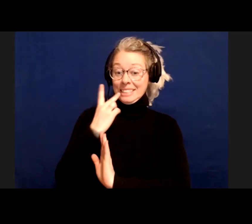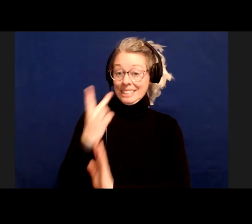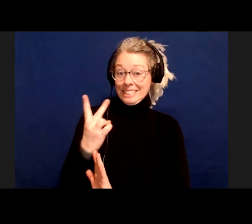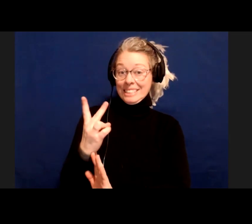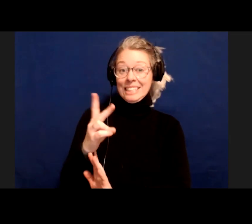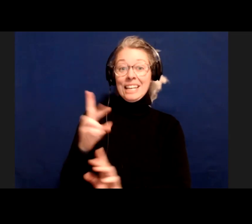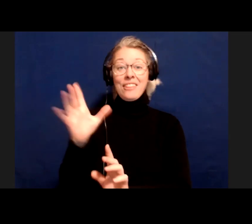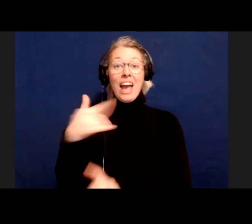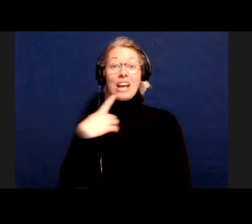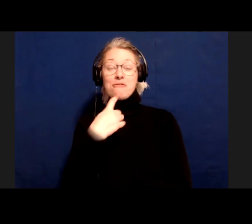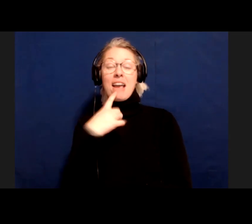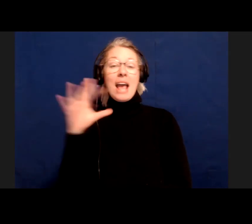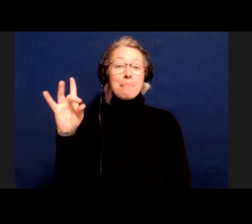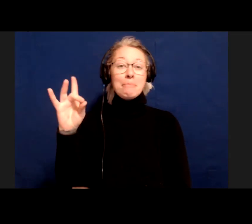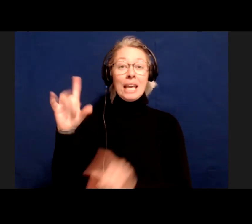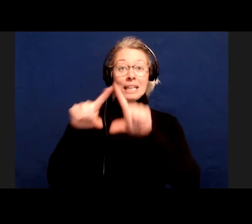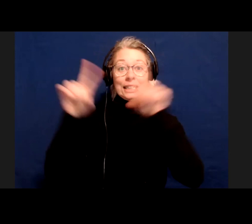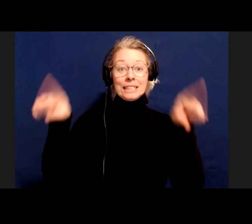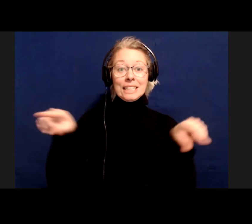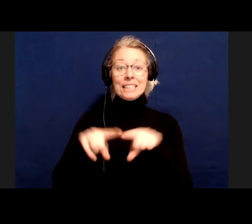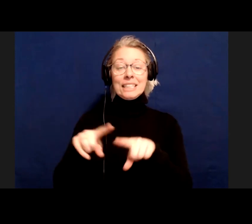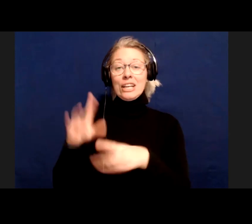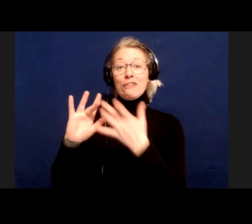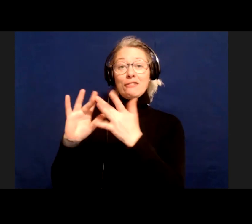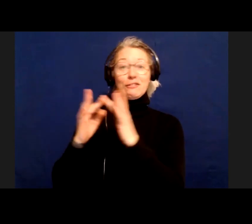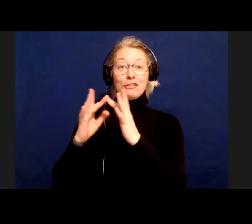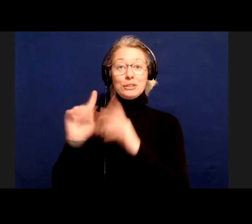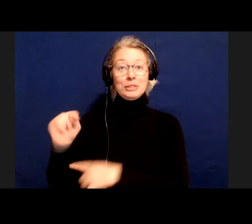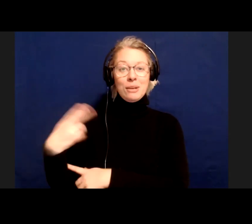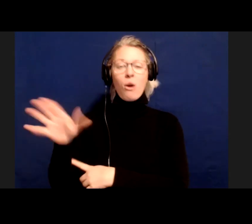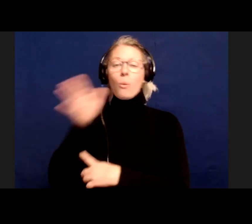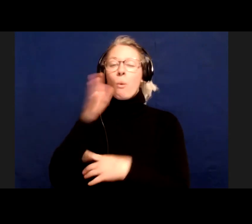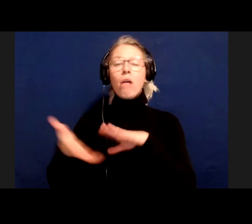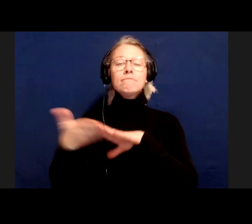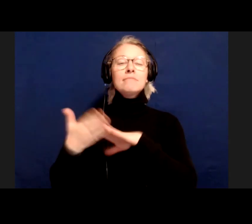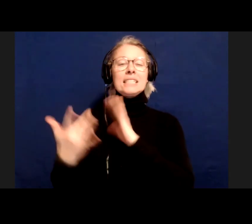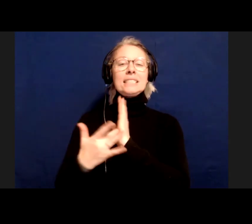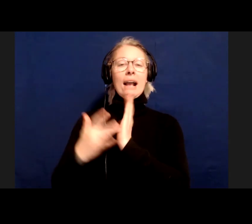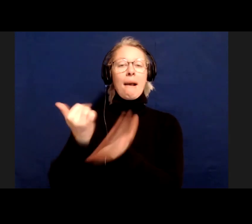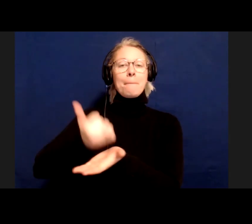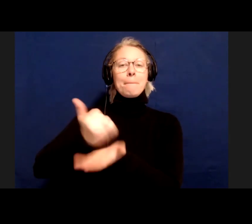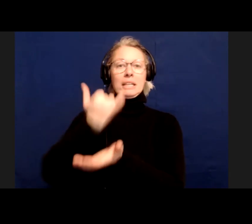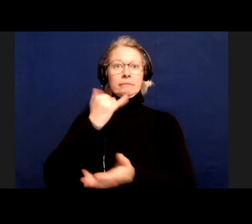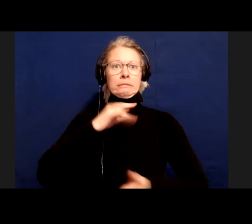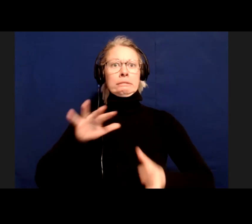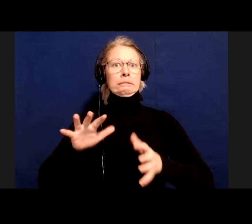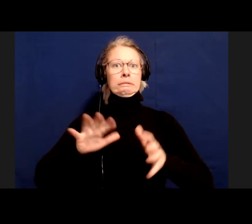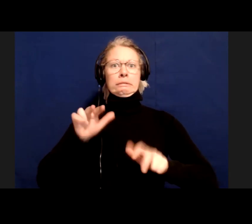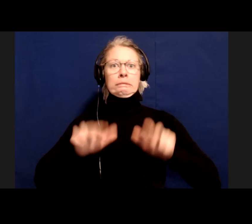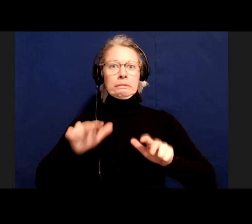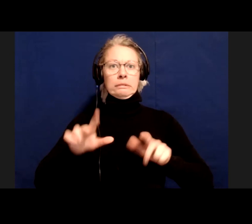going to help us with any technical issues that we may have over the course of today.